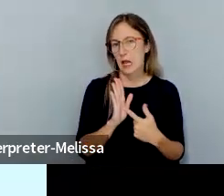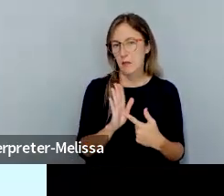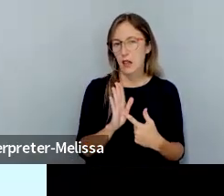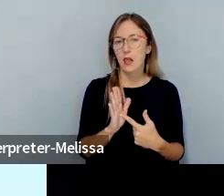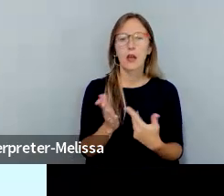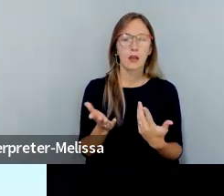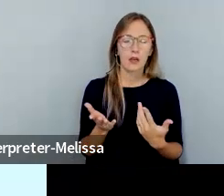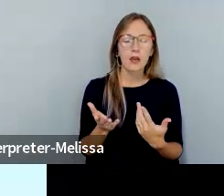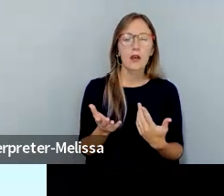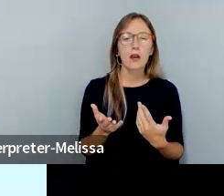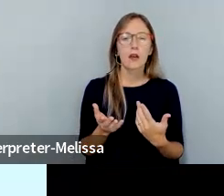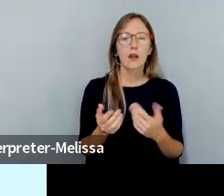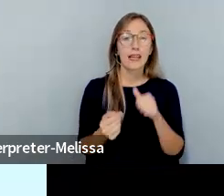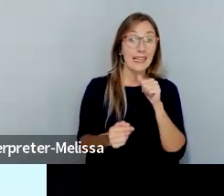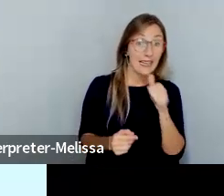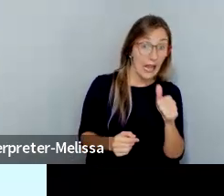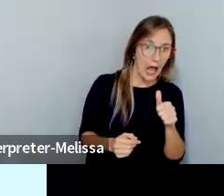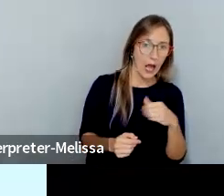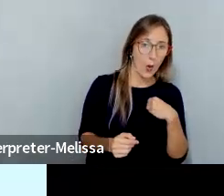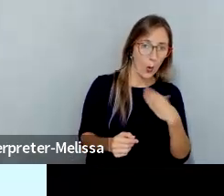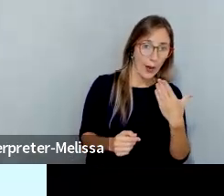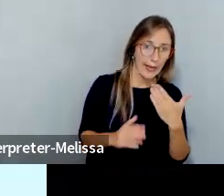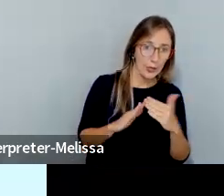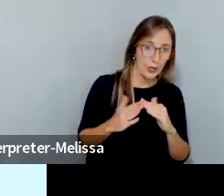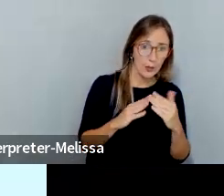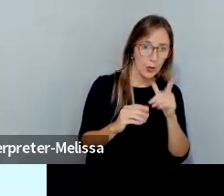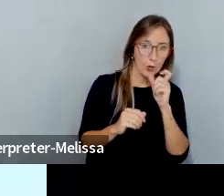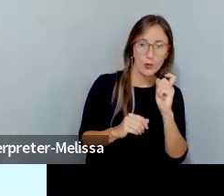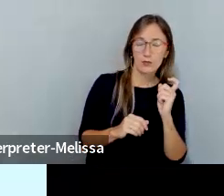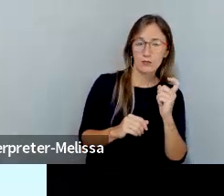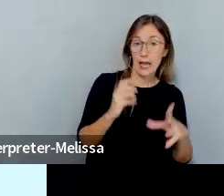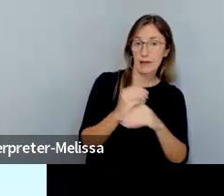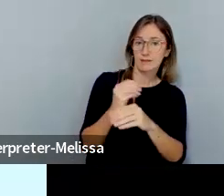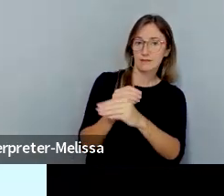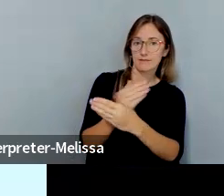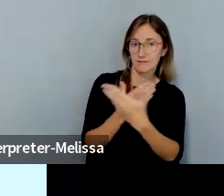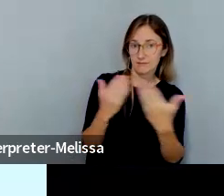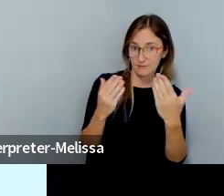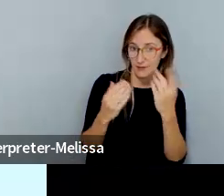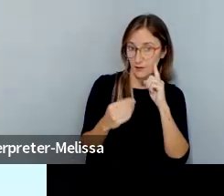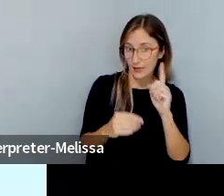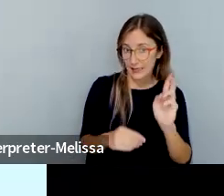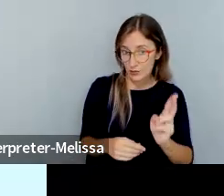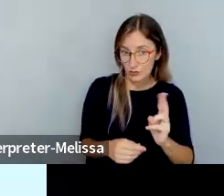to get more of that included. One of the things I can't tell you in terms